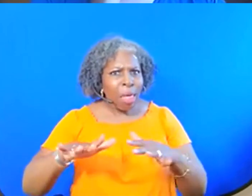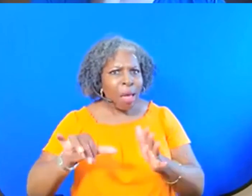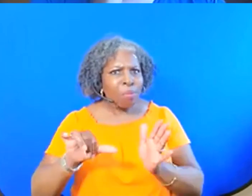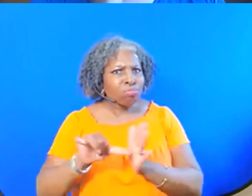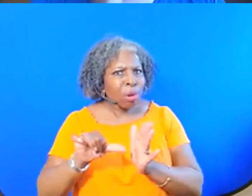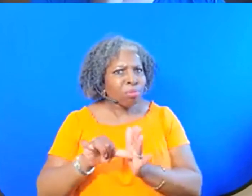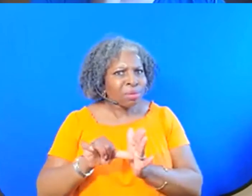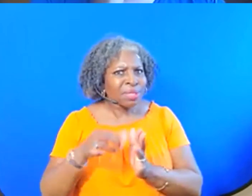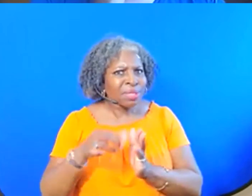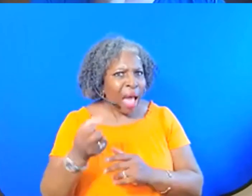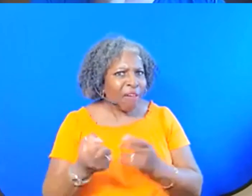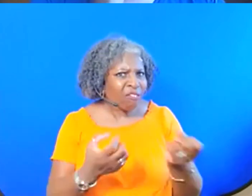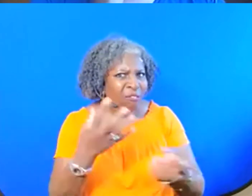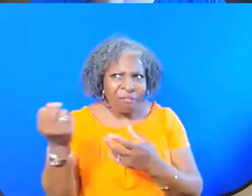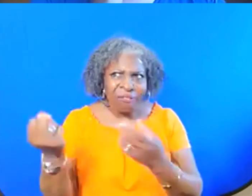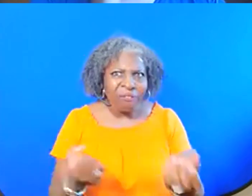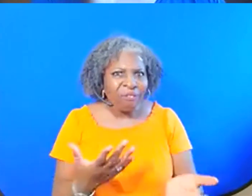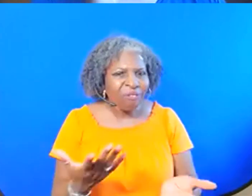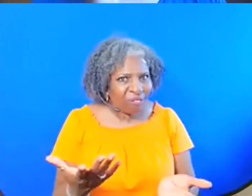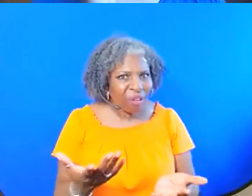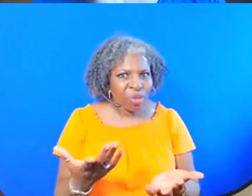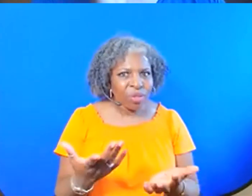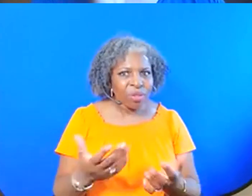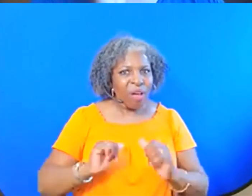So, you know, like, when we when we did ‘Farm Shop’, it's a local project,